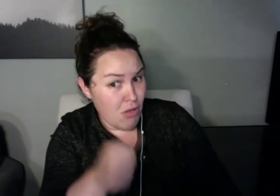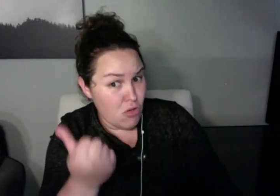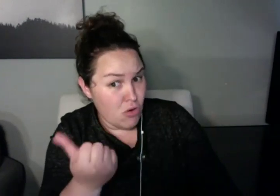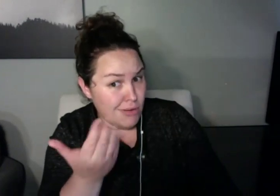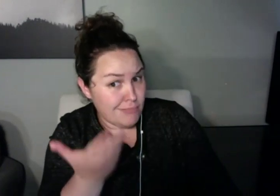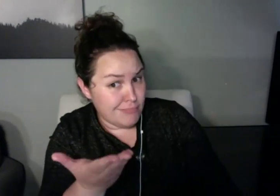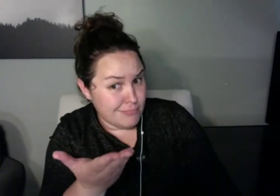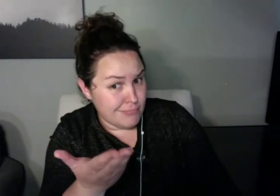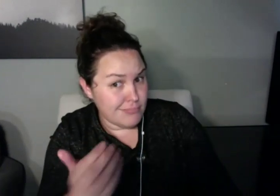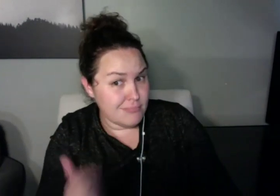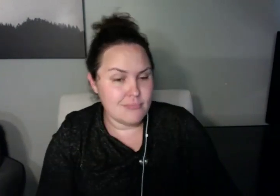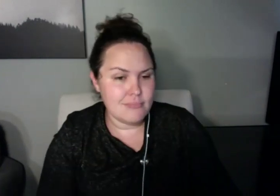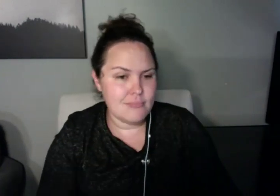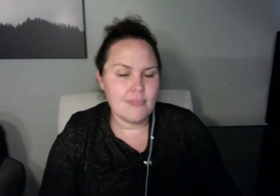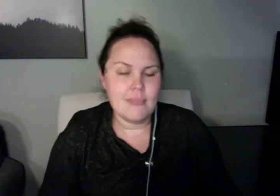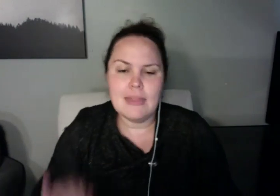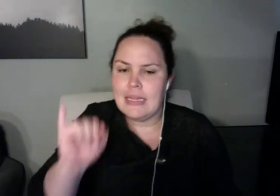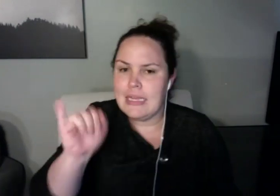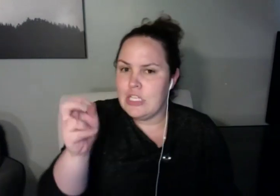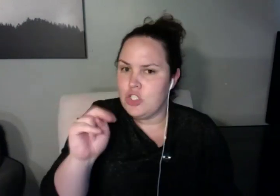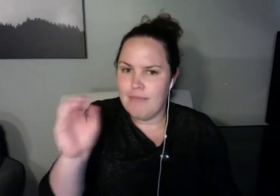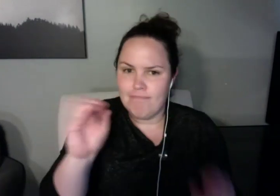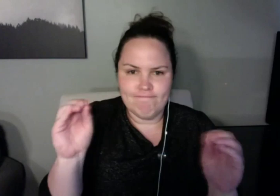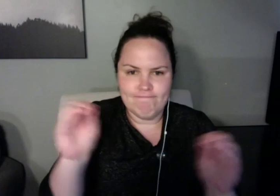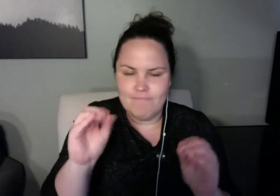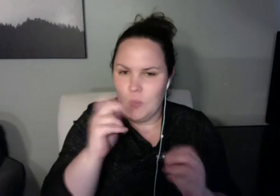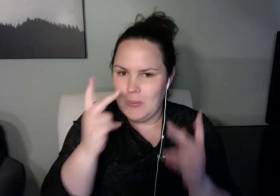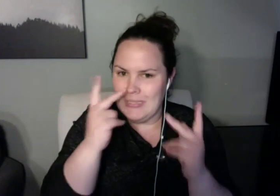Jen: Not that I see at this time.